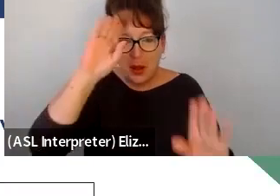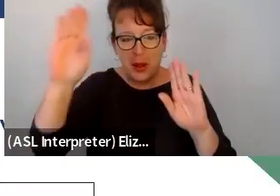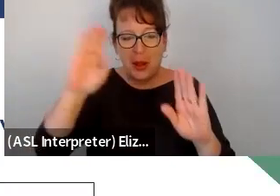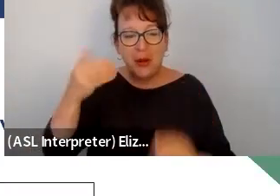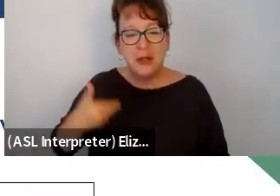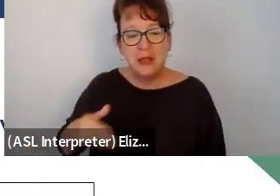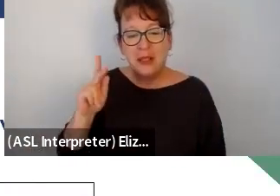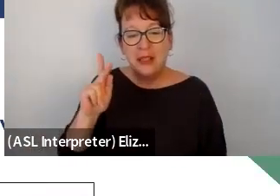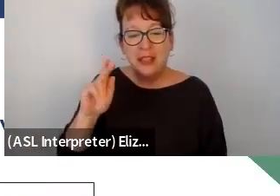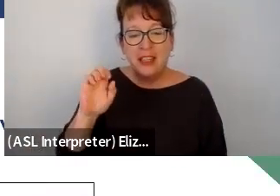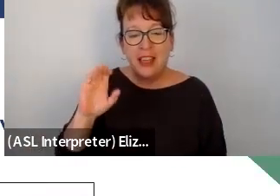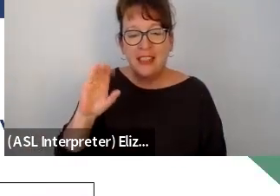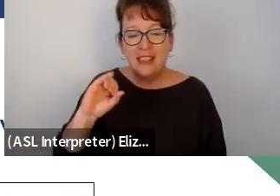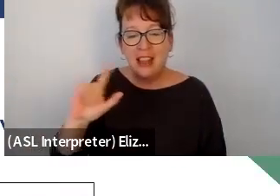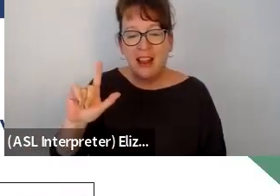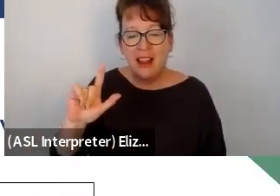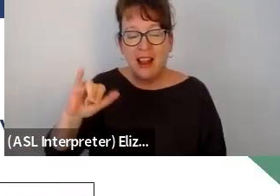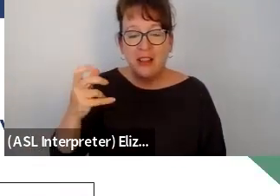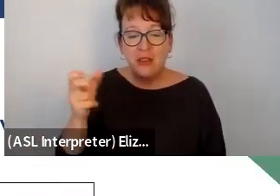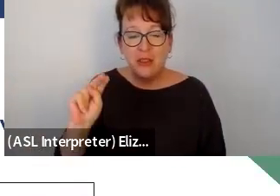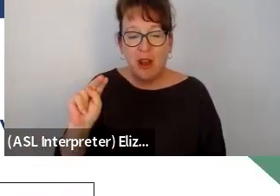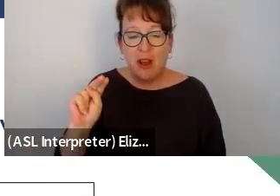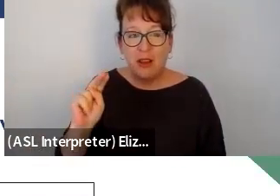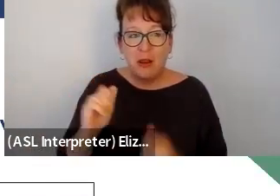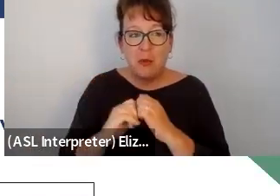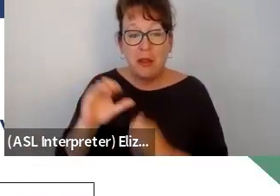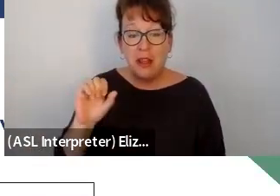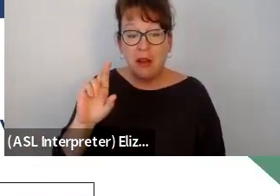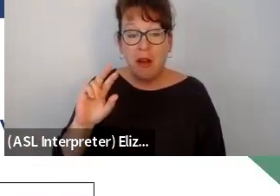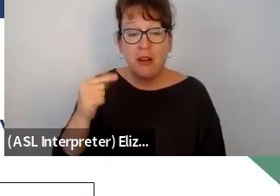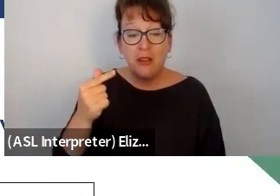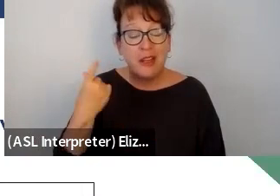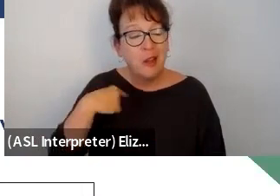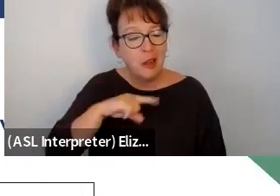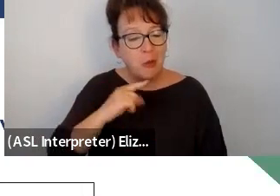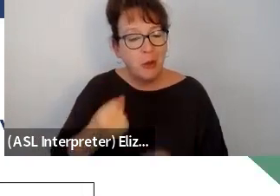and later in the webinar, some EPA staff. But to welcome you and to share some high-level remarks,